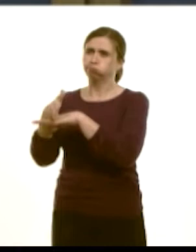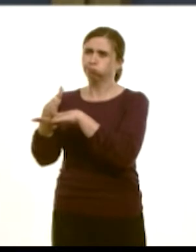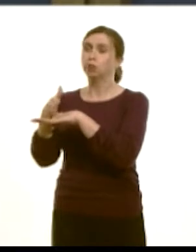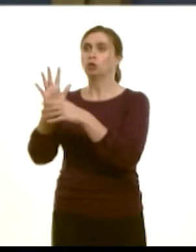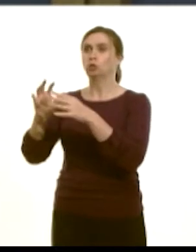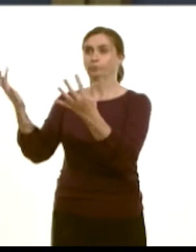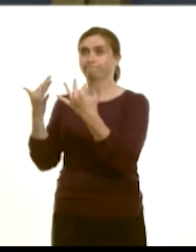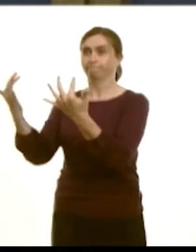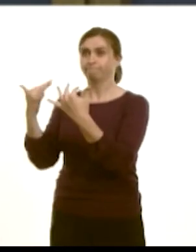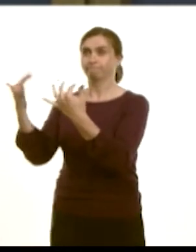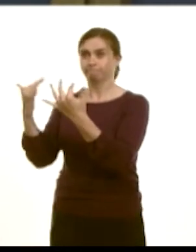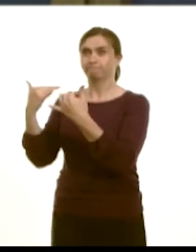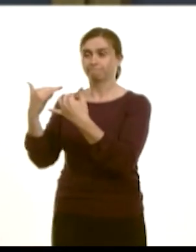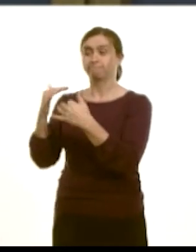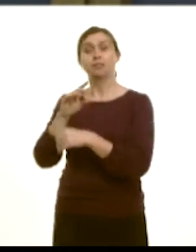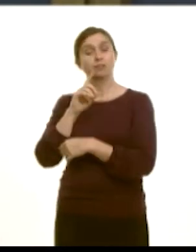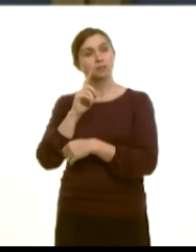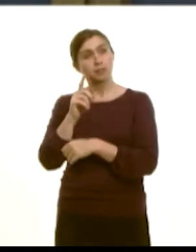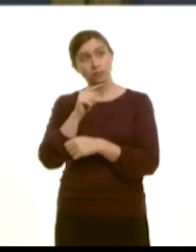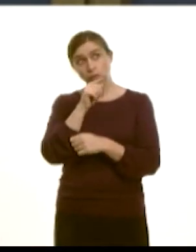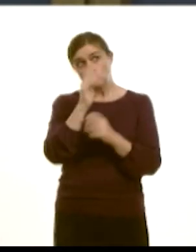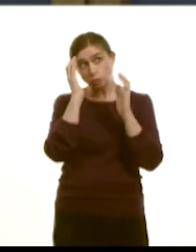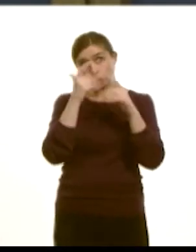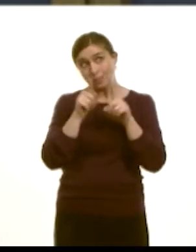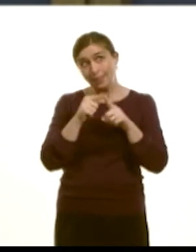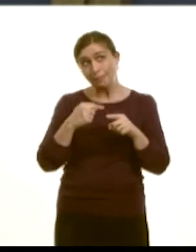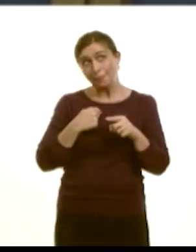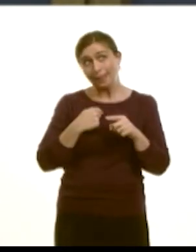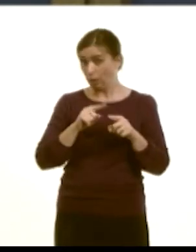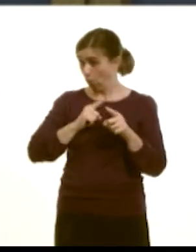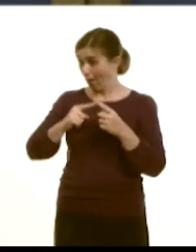Does the First Minister share my concern and that of many members of the association that